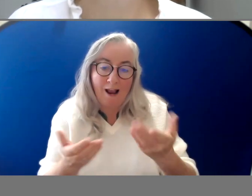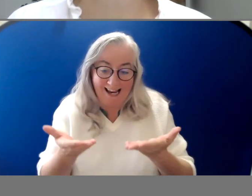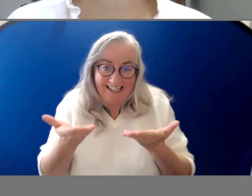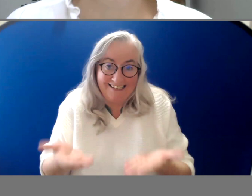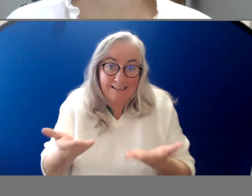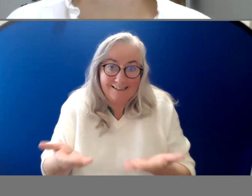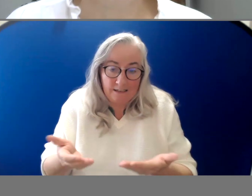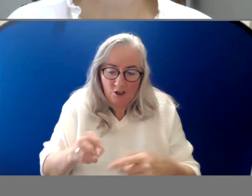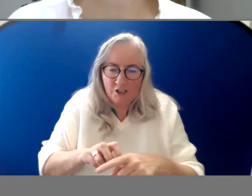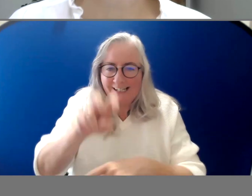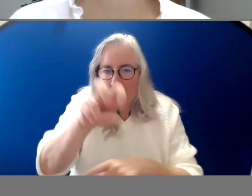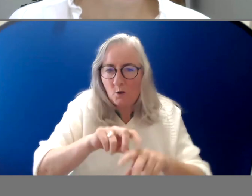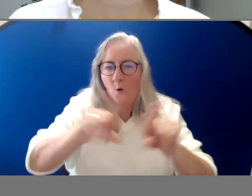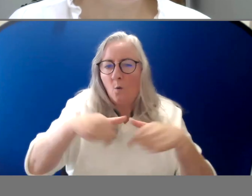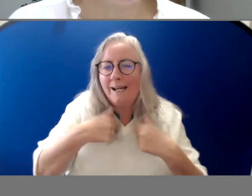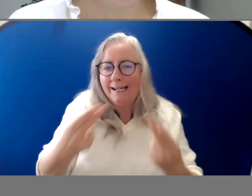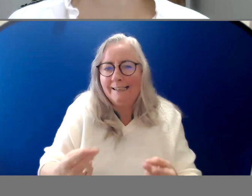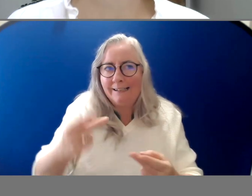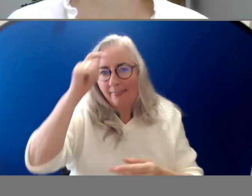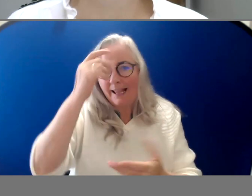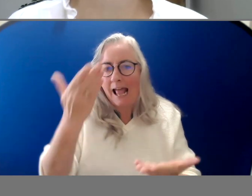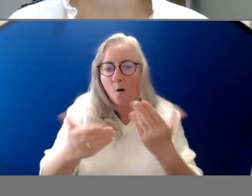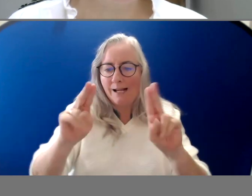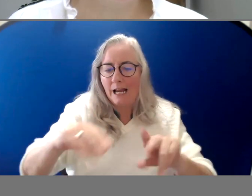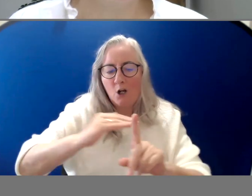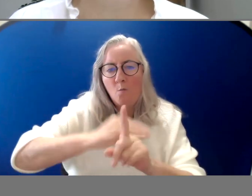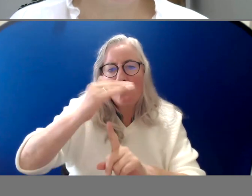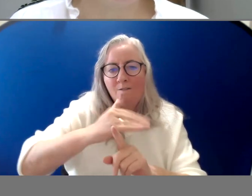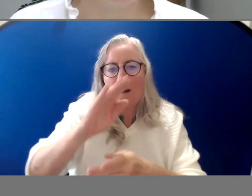we need to think about what improvements can we make to make them more usable to the greatest